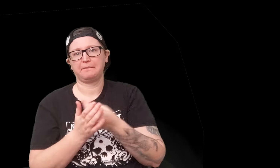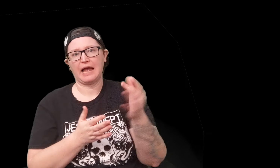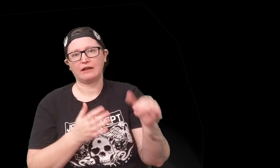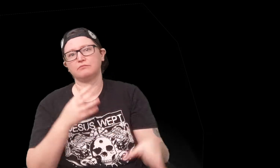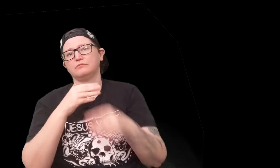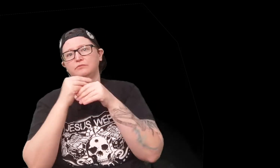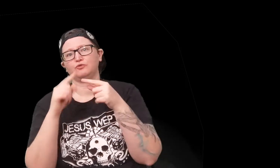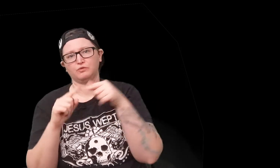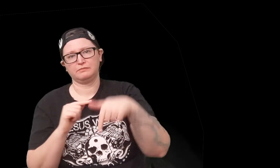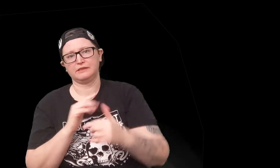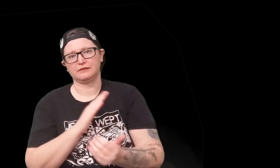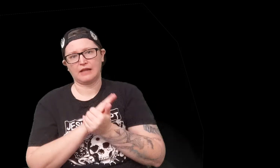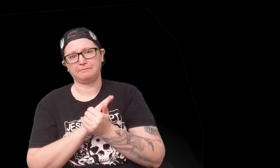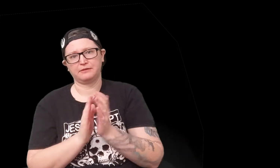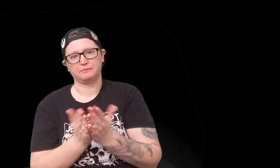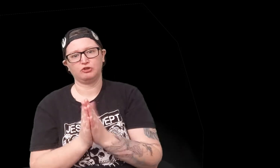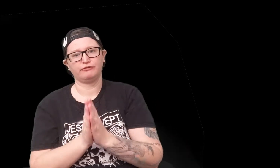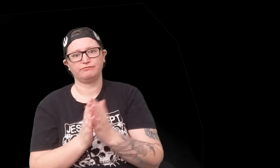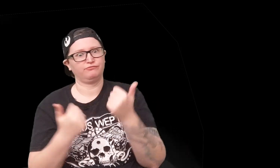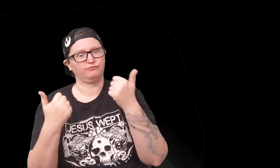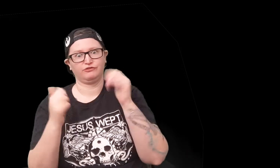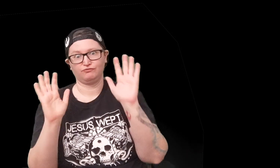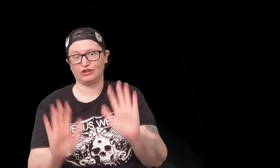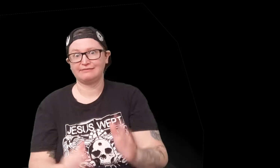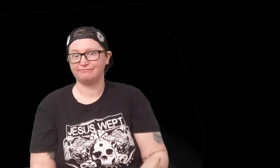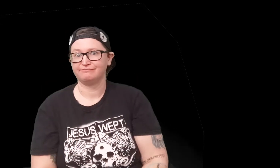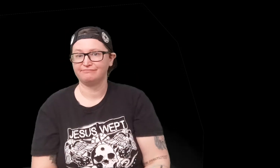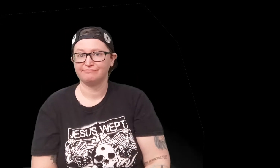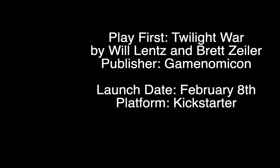really cool that they you could buy that and add it on to this supplemental book as well